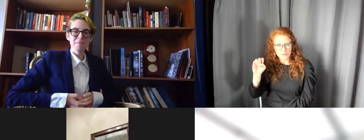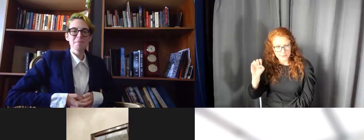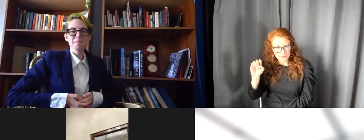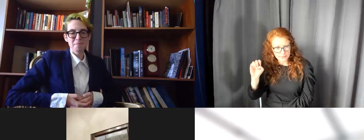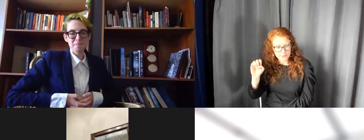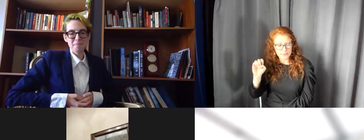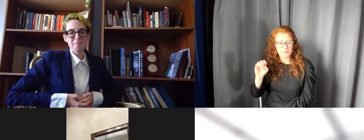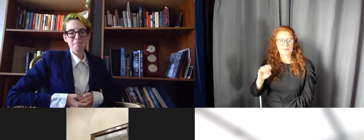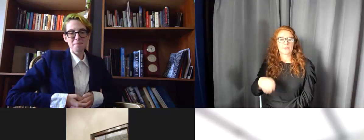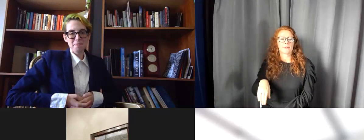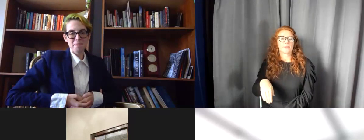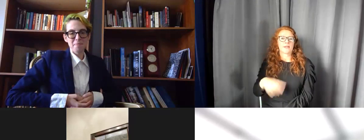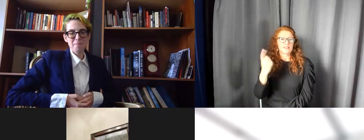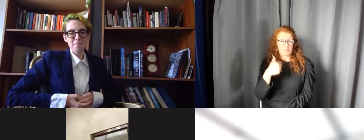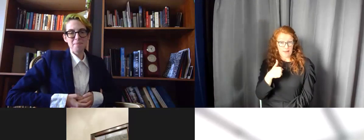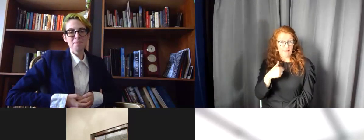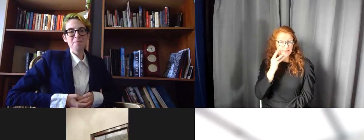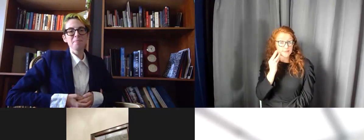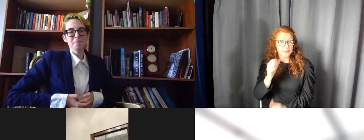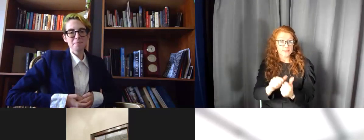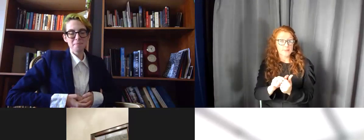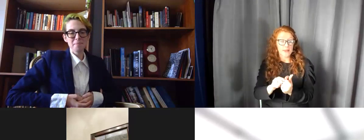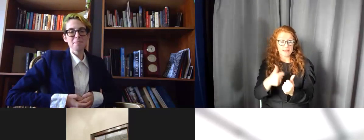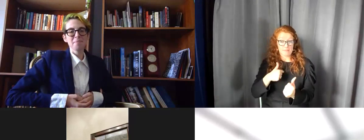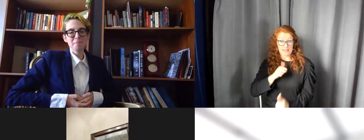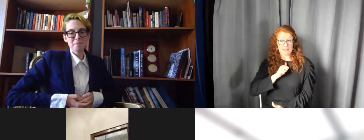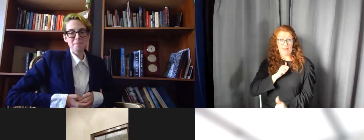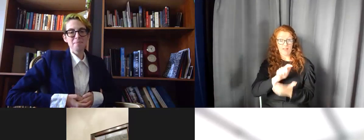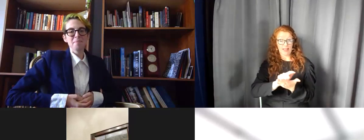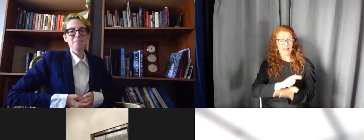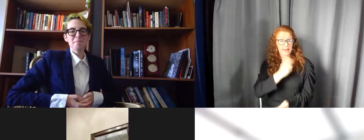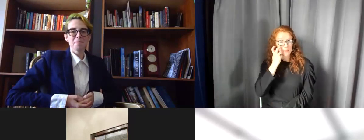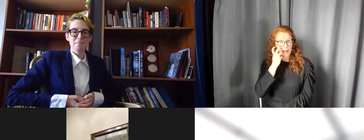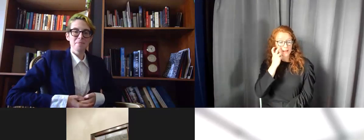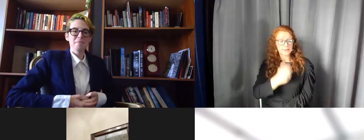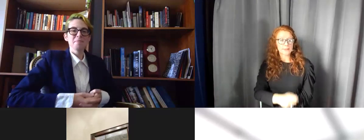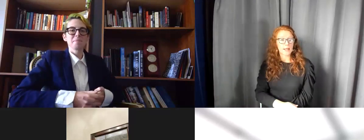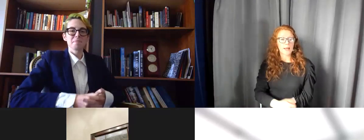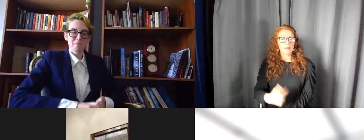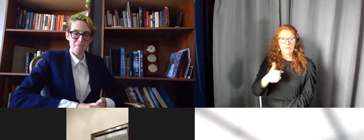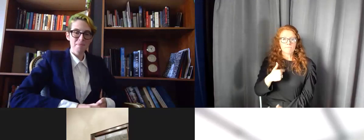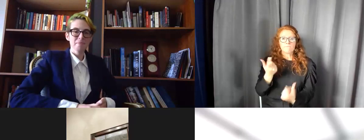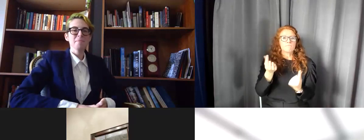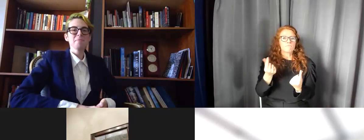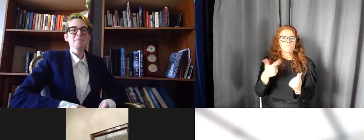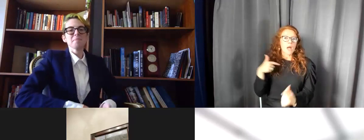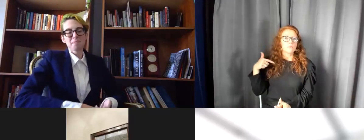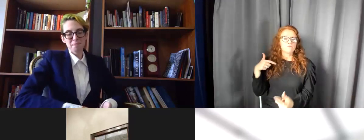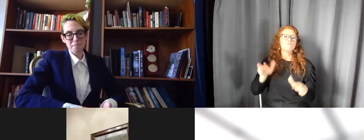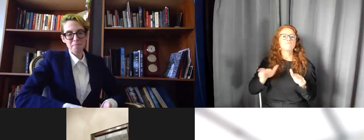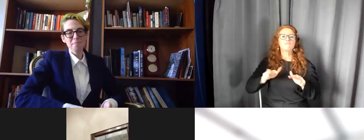Grace: being legally blind is when you are at when you're walking around town, and the